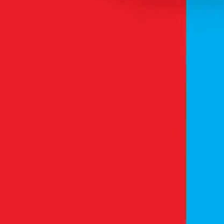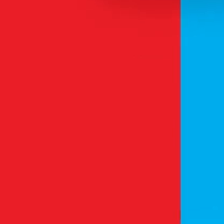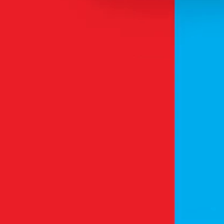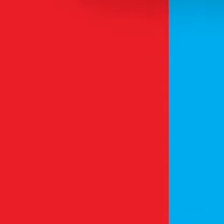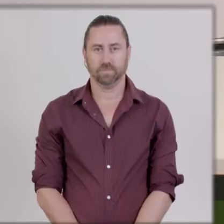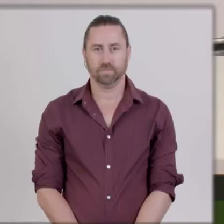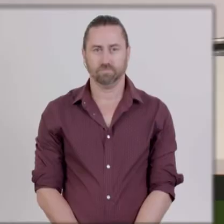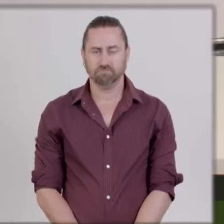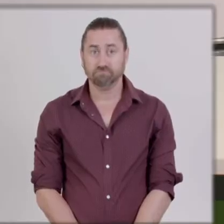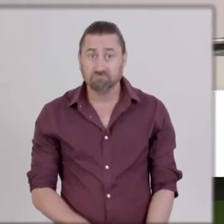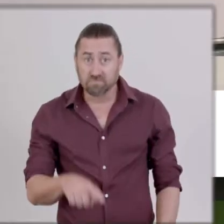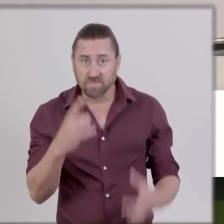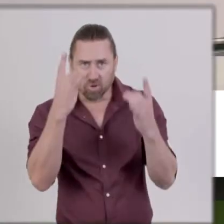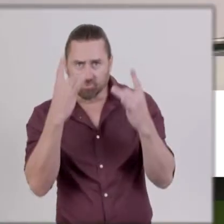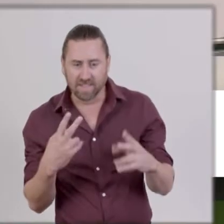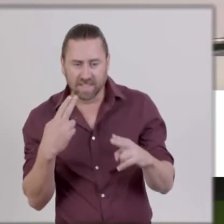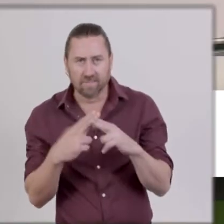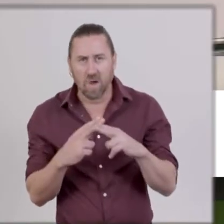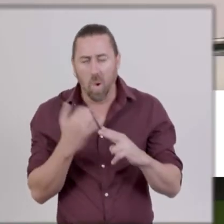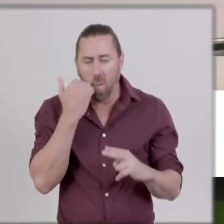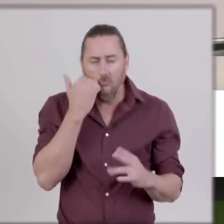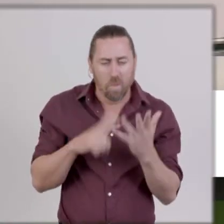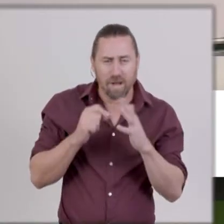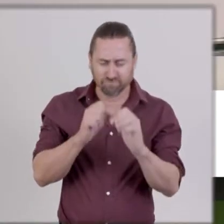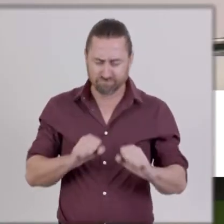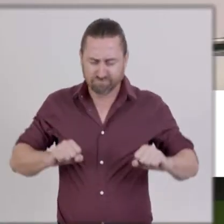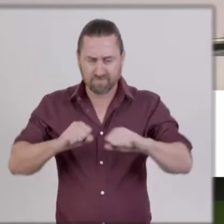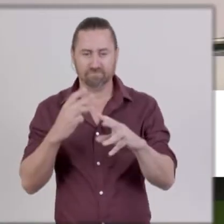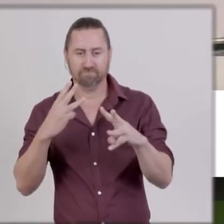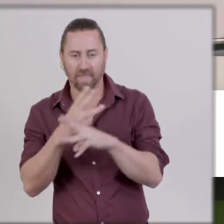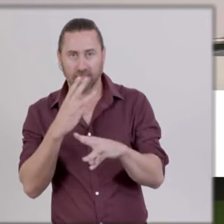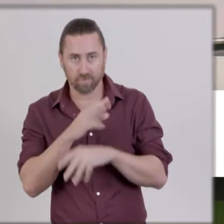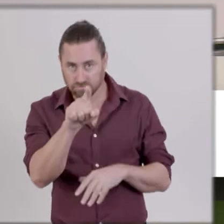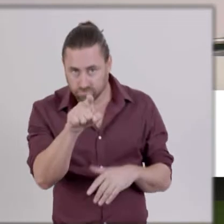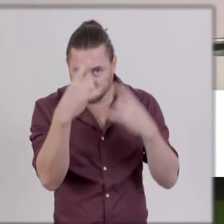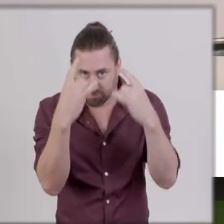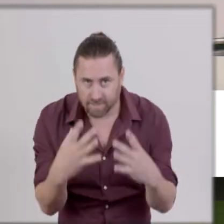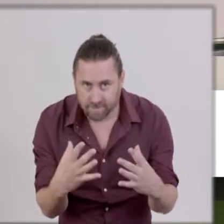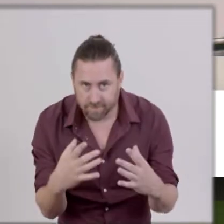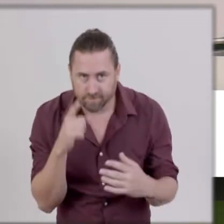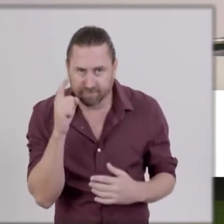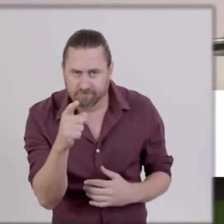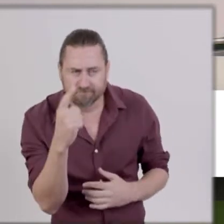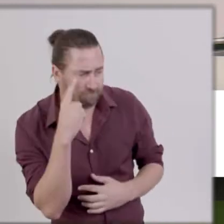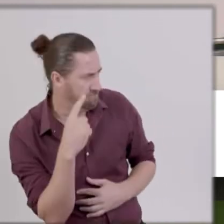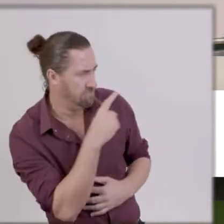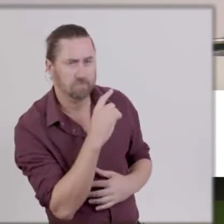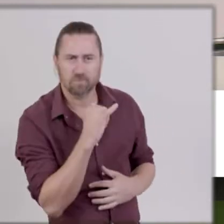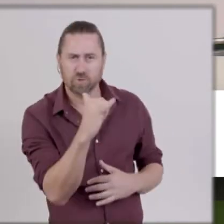Are you ready for a maths warmup? I'm going to give you a few seconds, to identify the largest fraction on a number line.